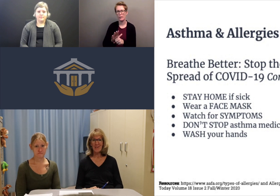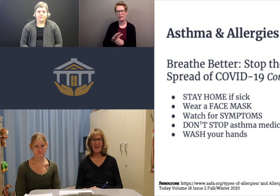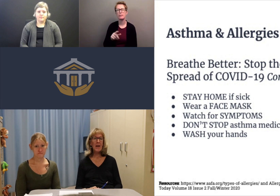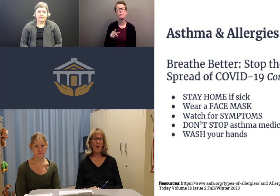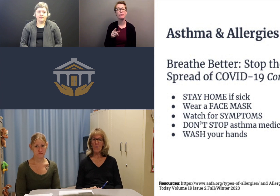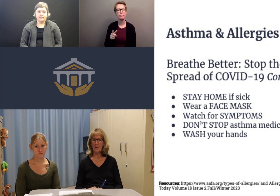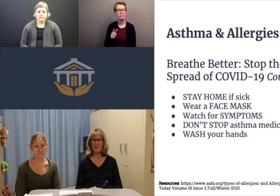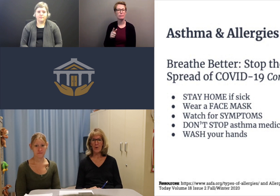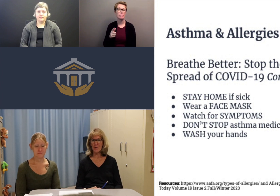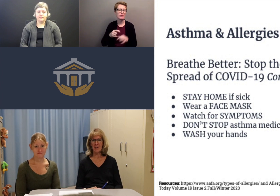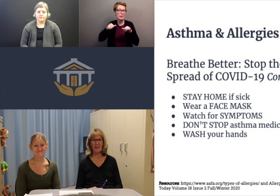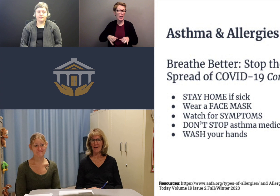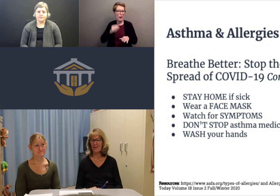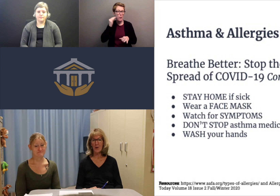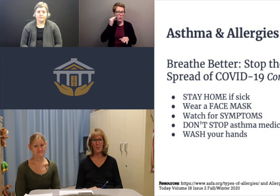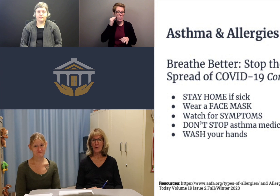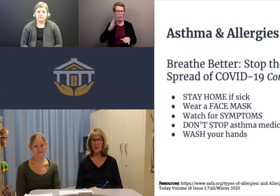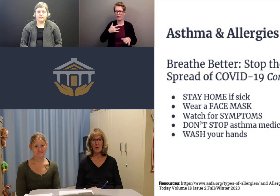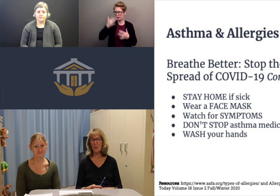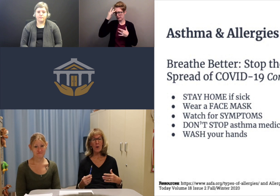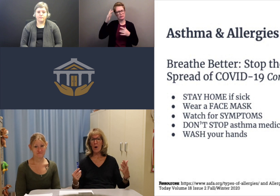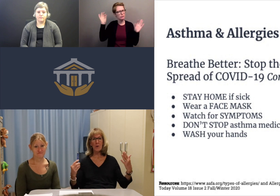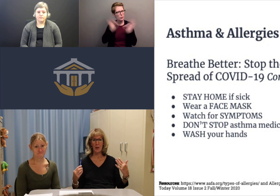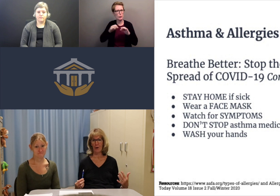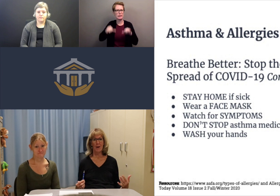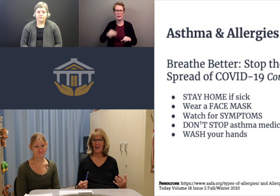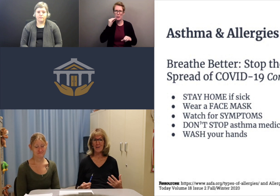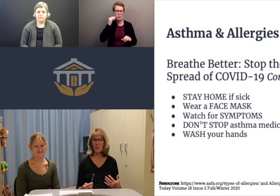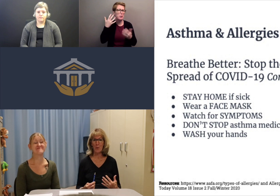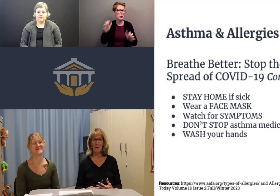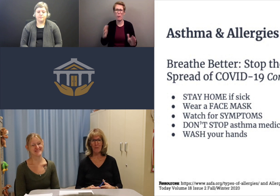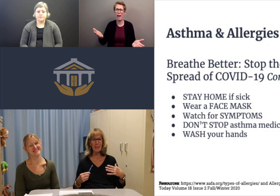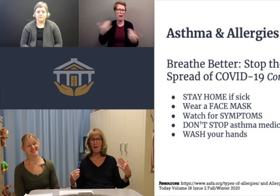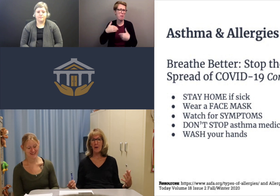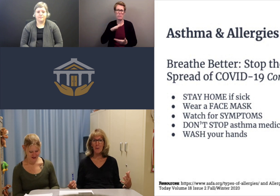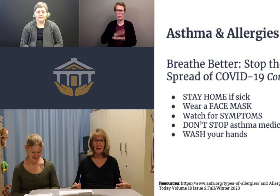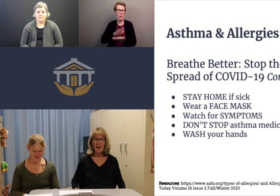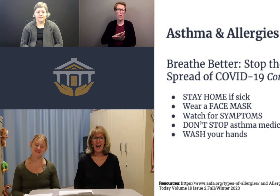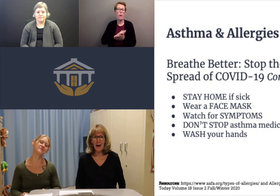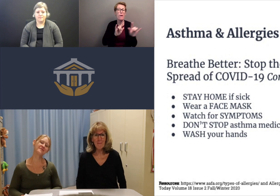Stay home if you are sick. You know, you know, we don't want you here in school. We love you but